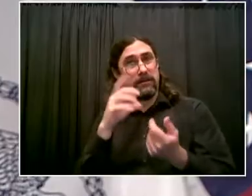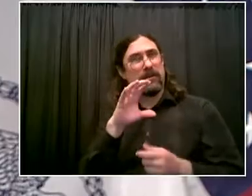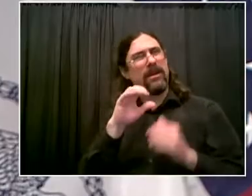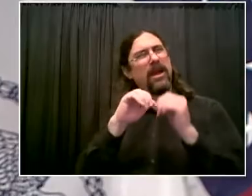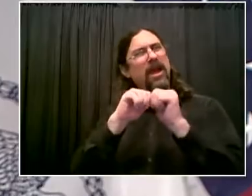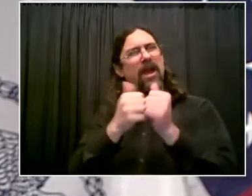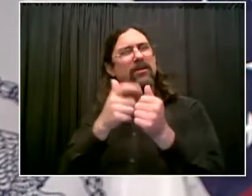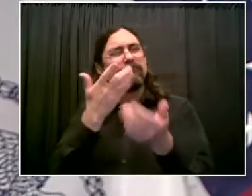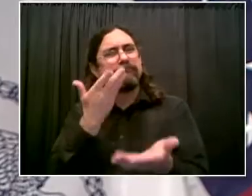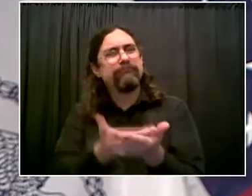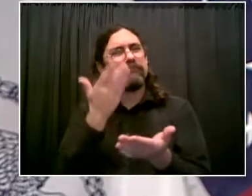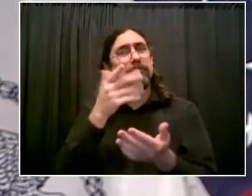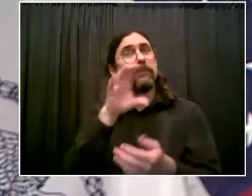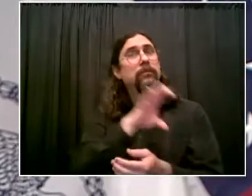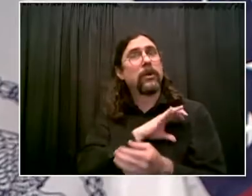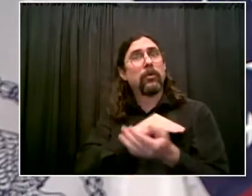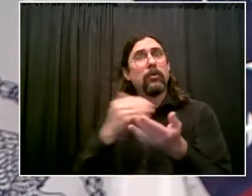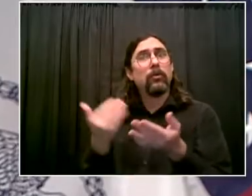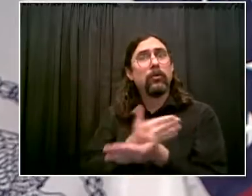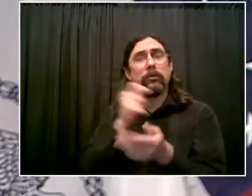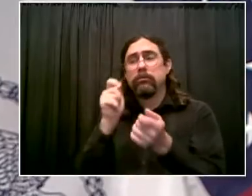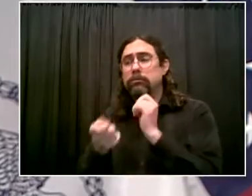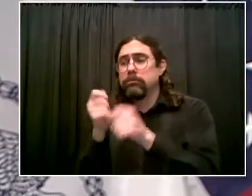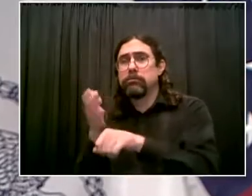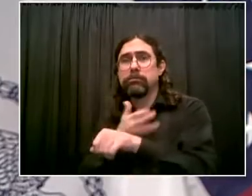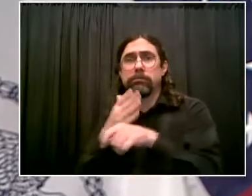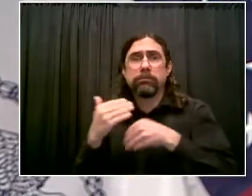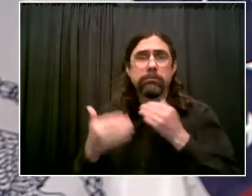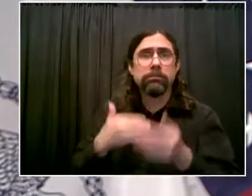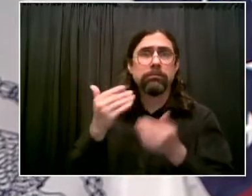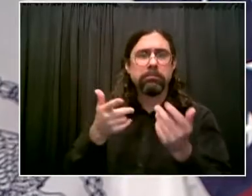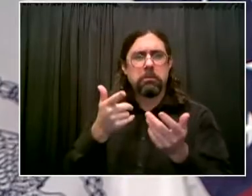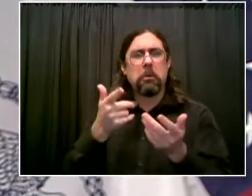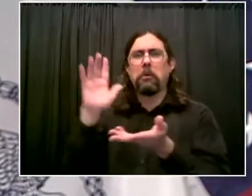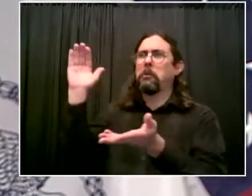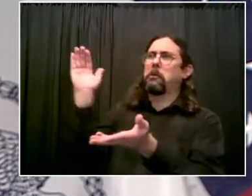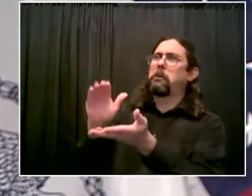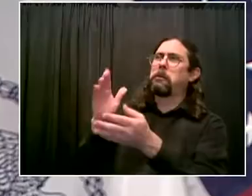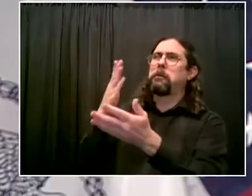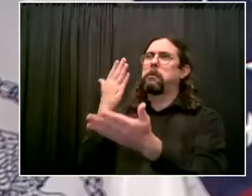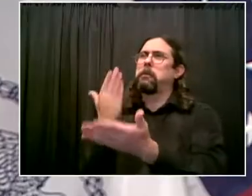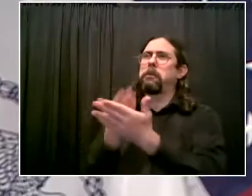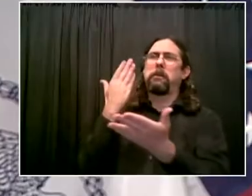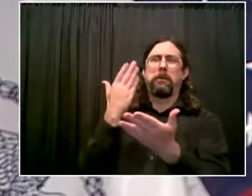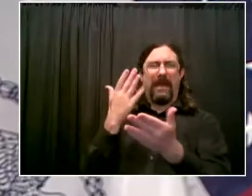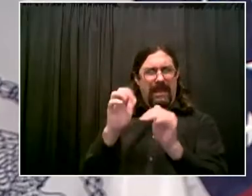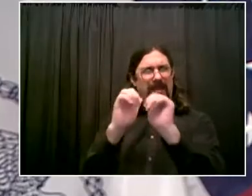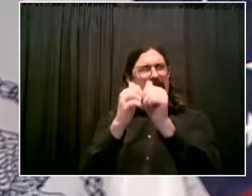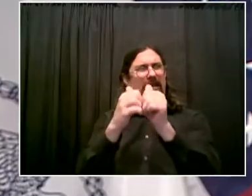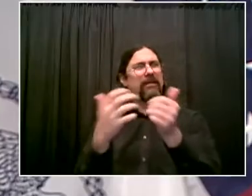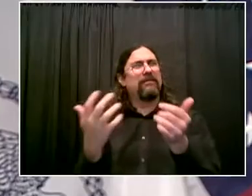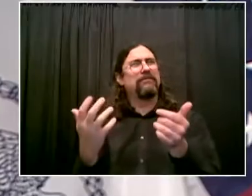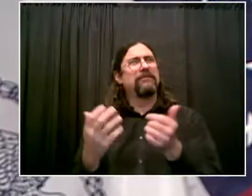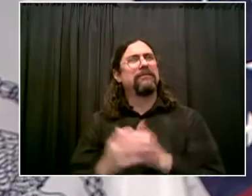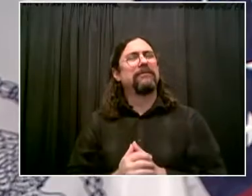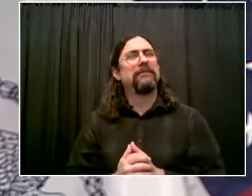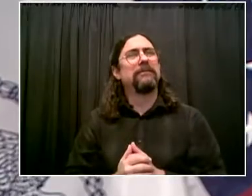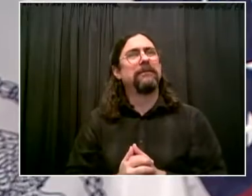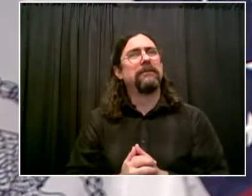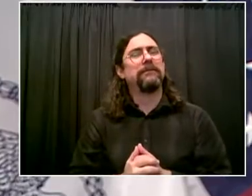CRUCALI WE RECOGNIZE UNILKE